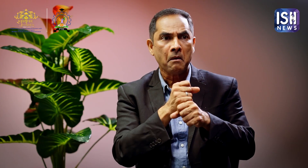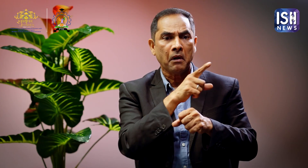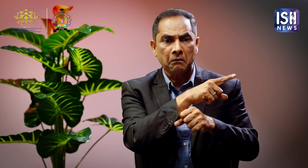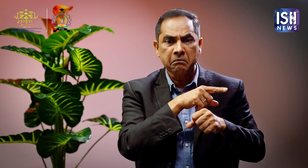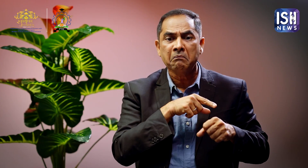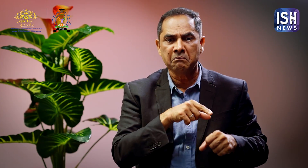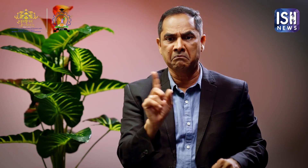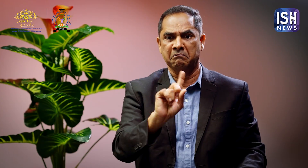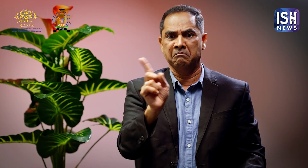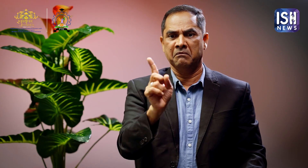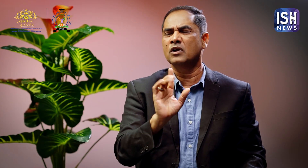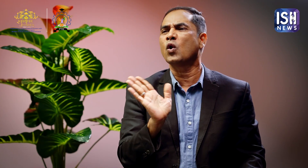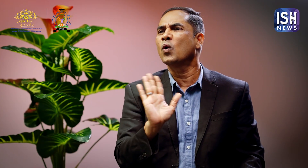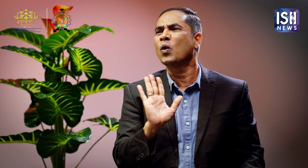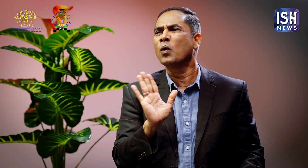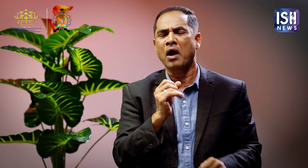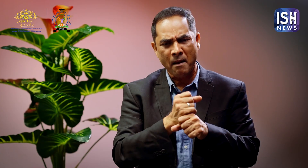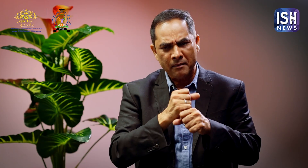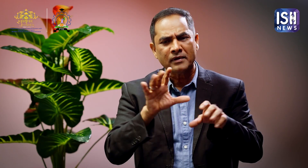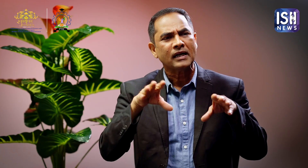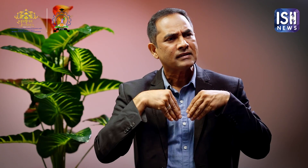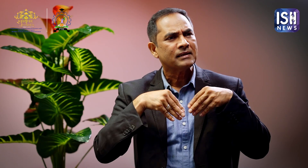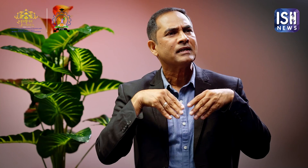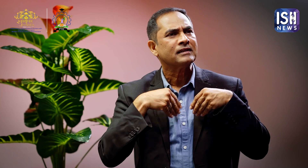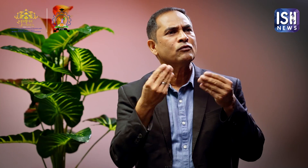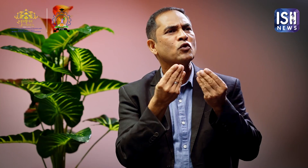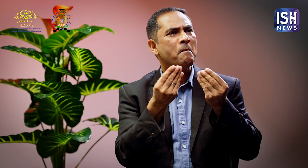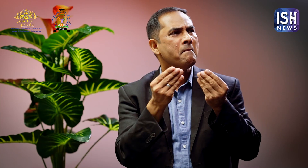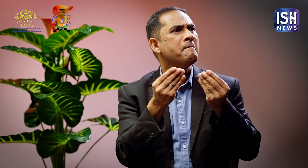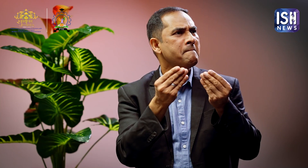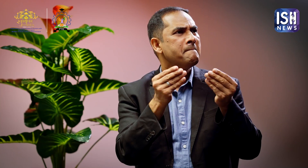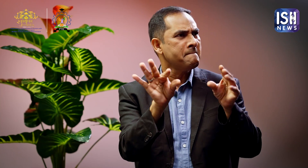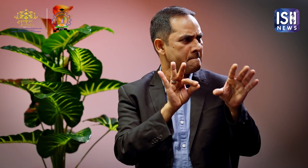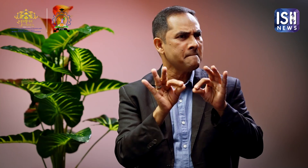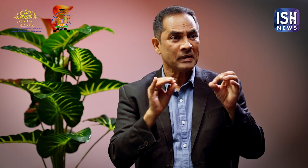The Government always listens and adopts some of the suggestions and it has not raised any objections.